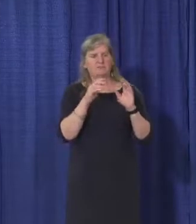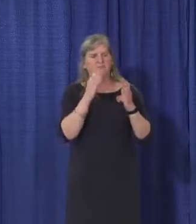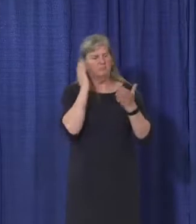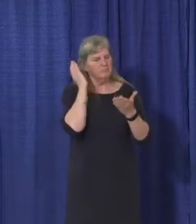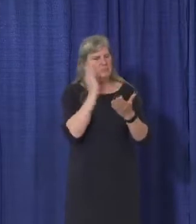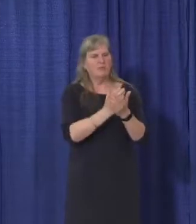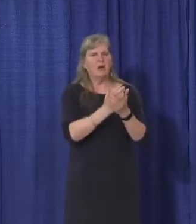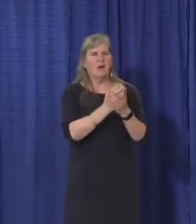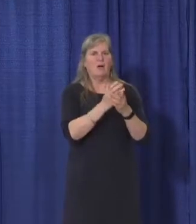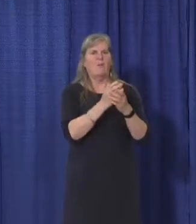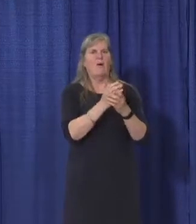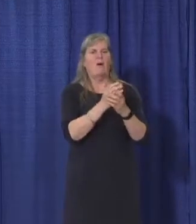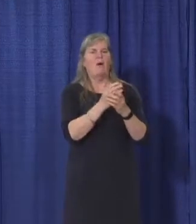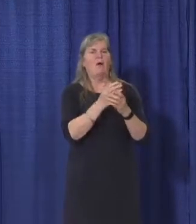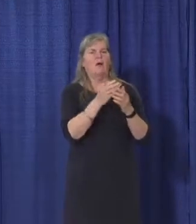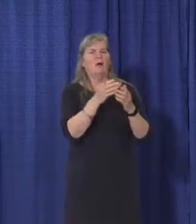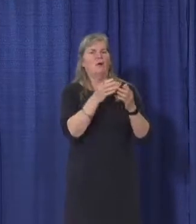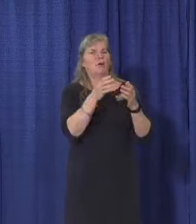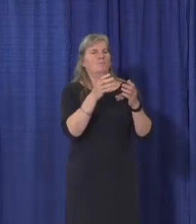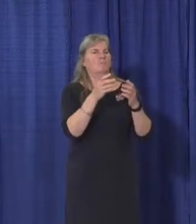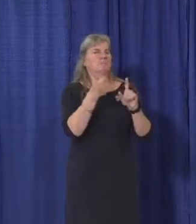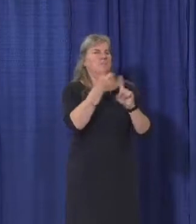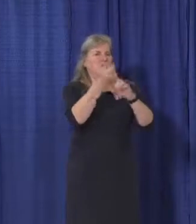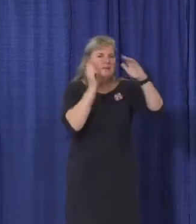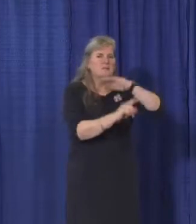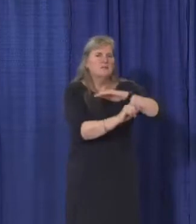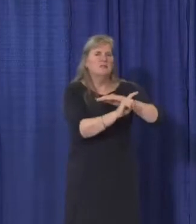outbreak and getting anyone who